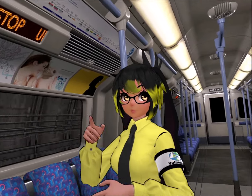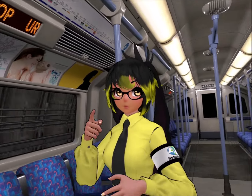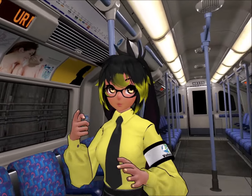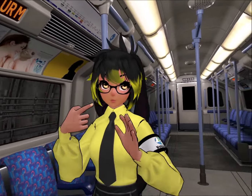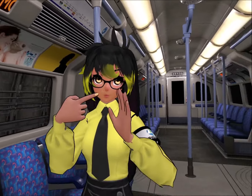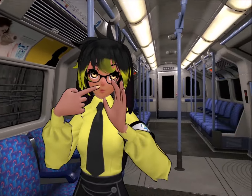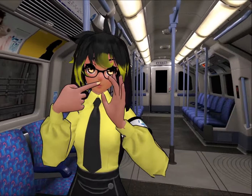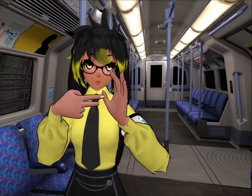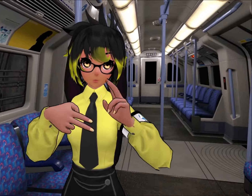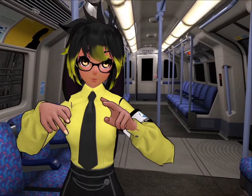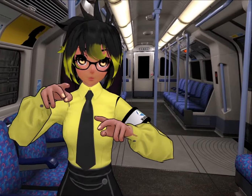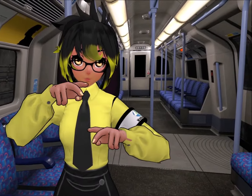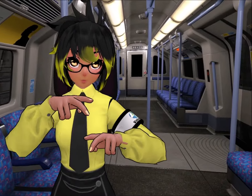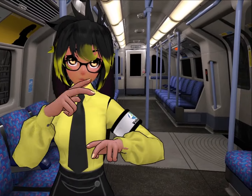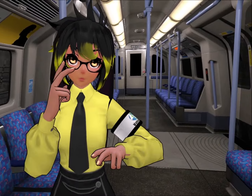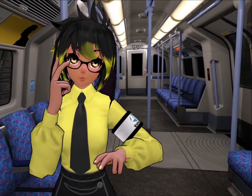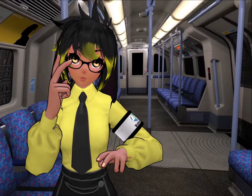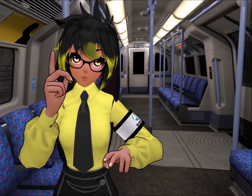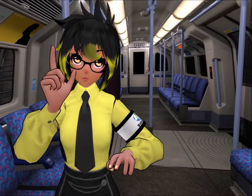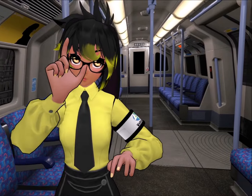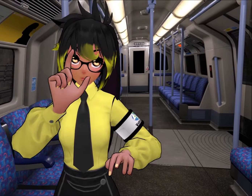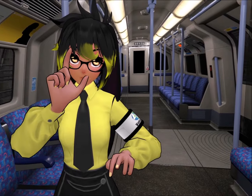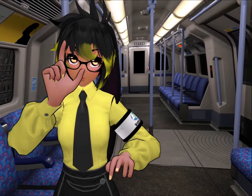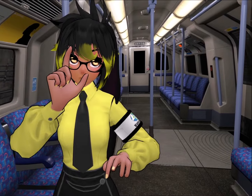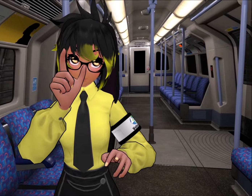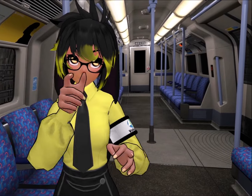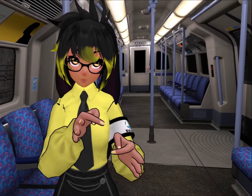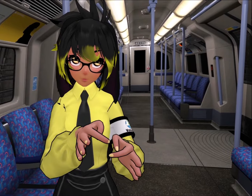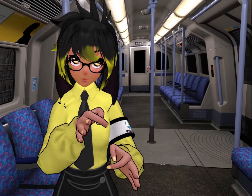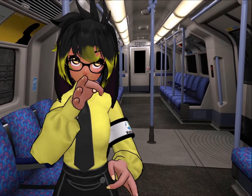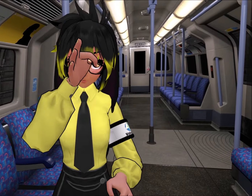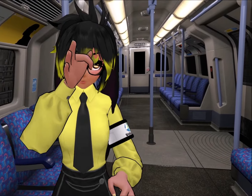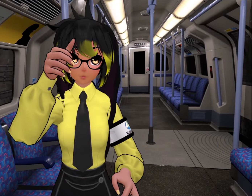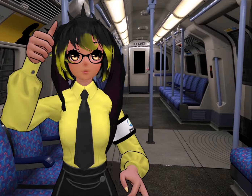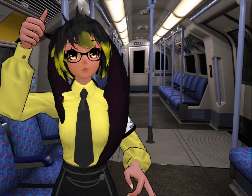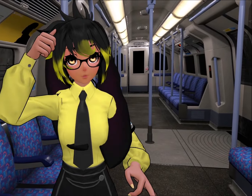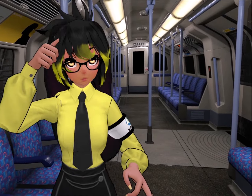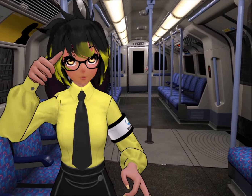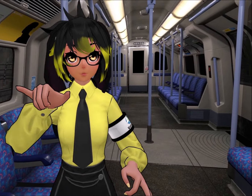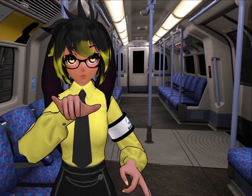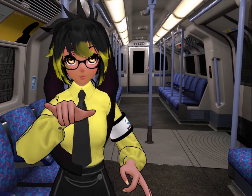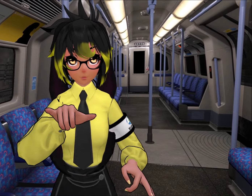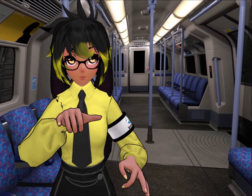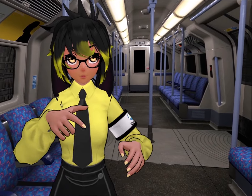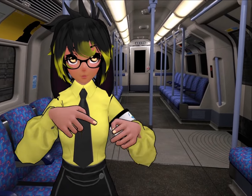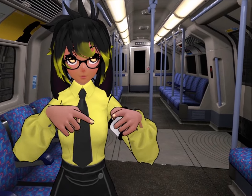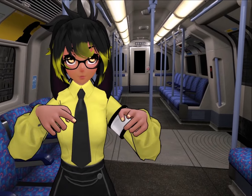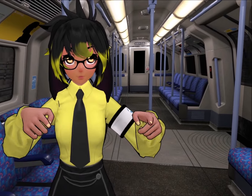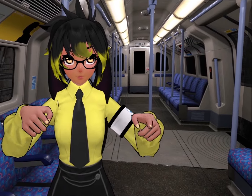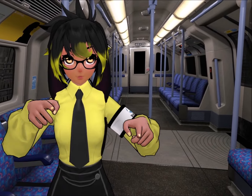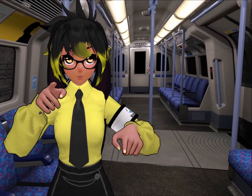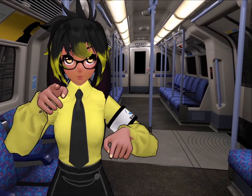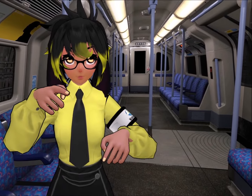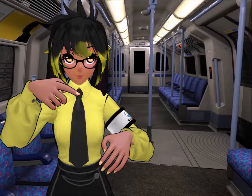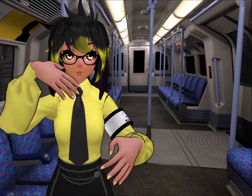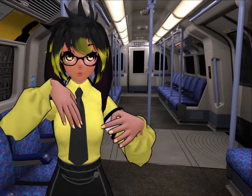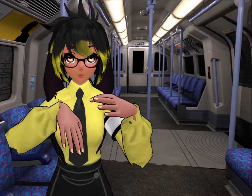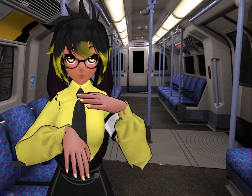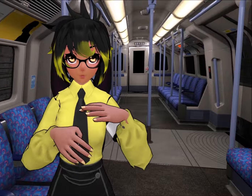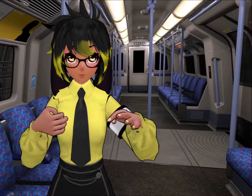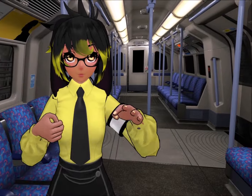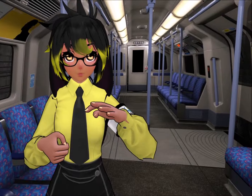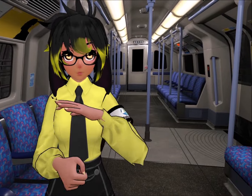If you see the colour of the pole, you'll know which line you're on the train.